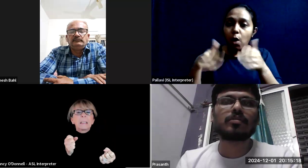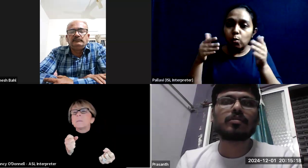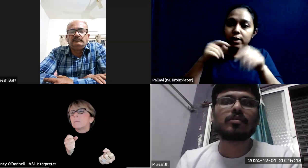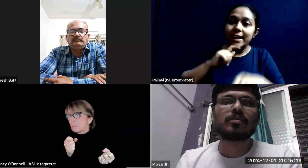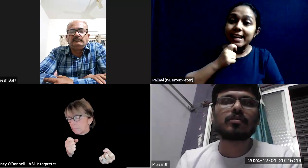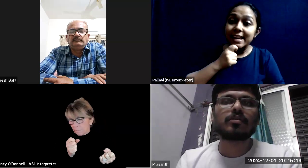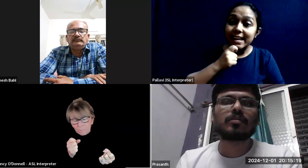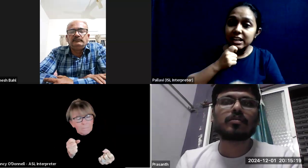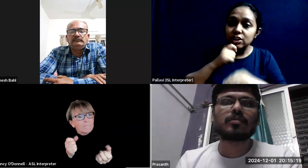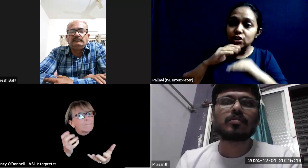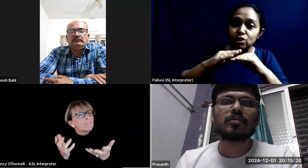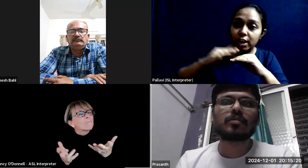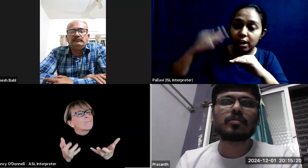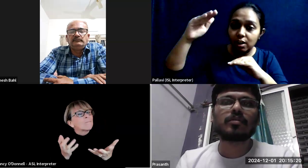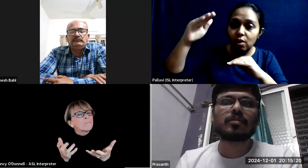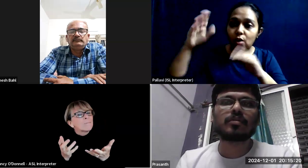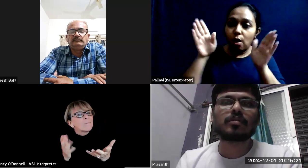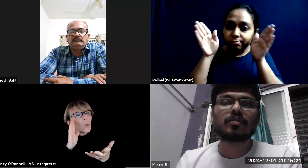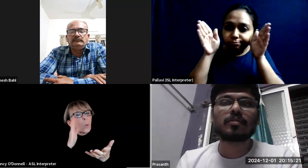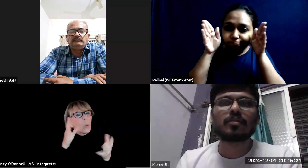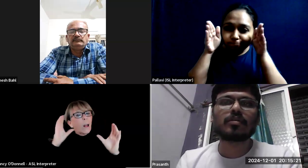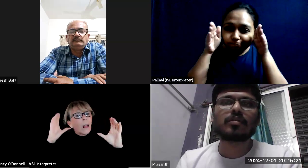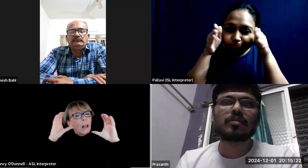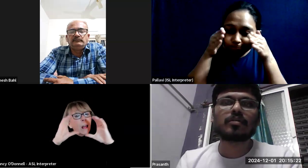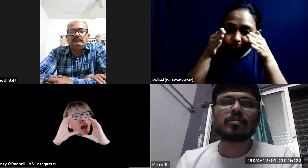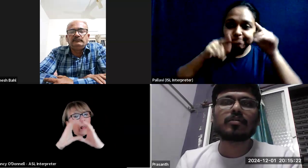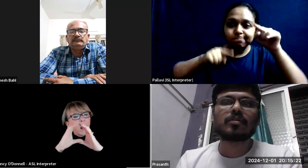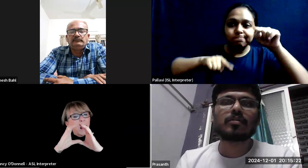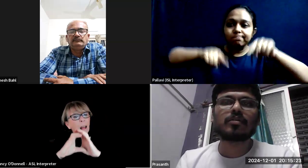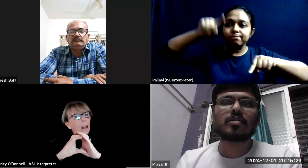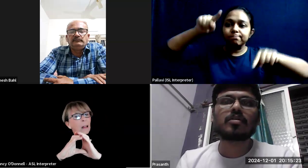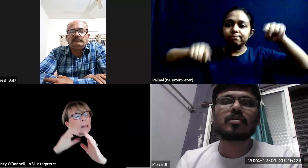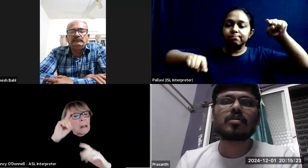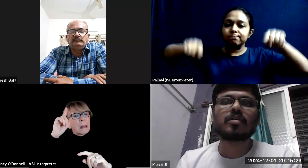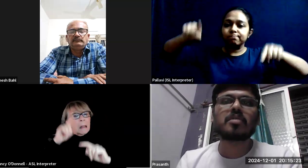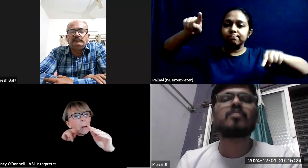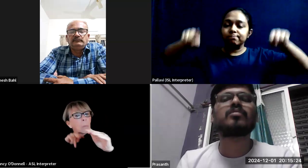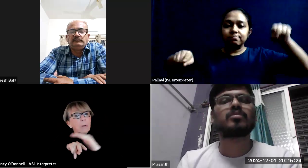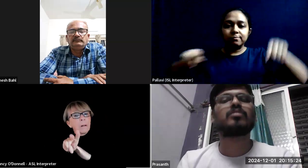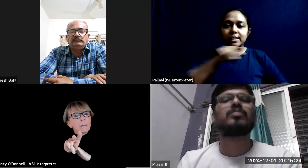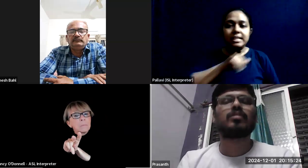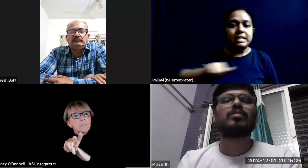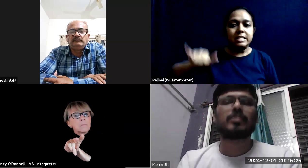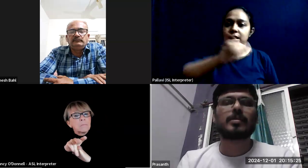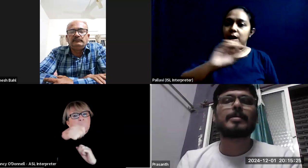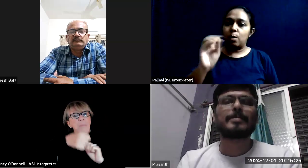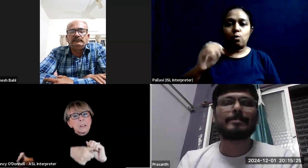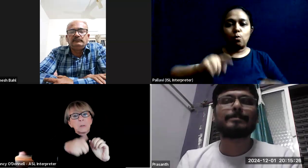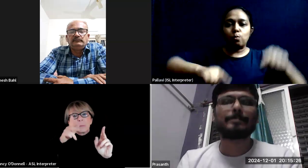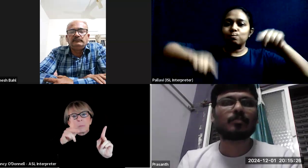how small is the tunnel, it varies from one person to the next person.